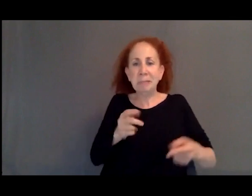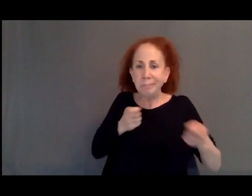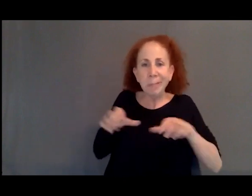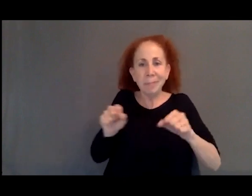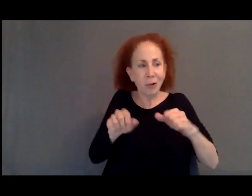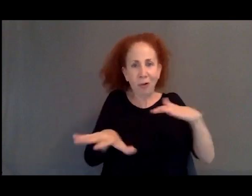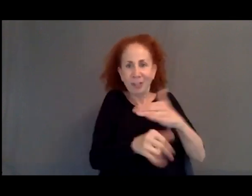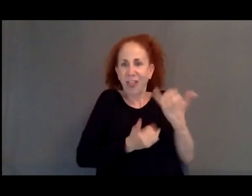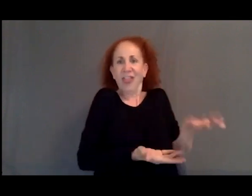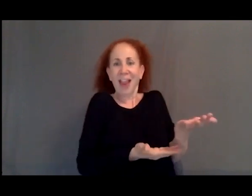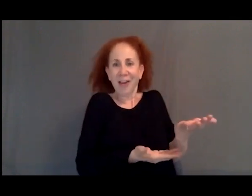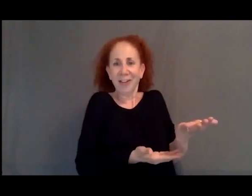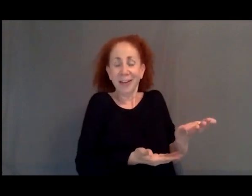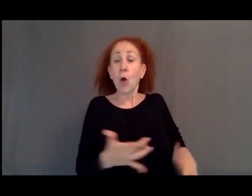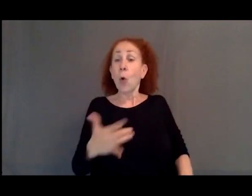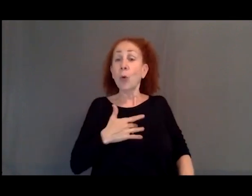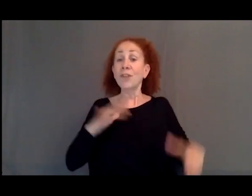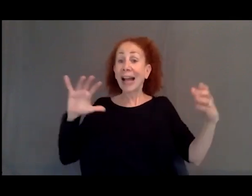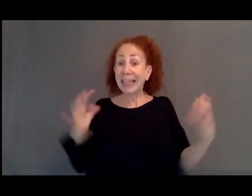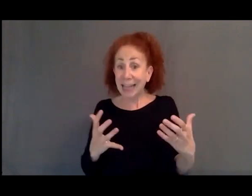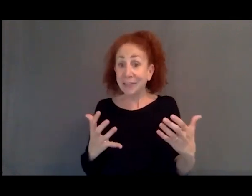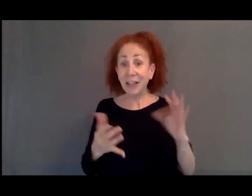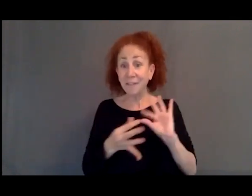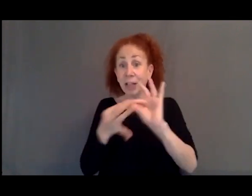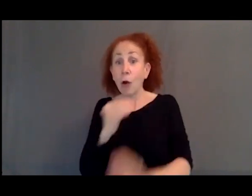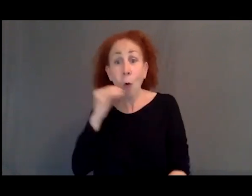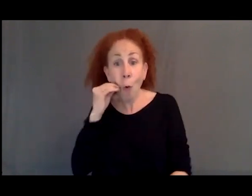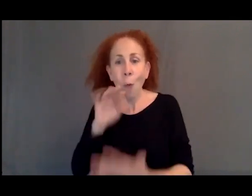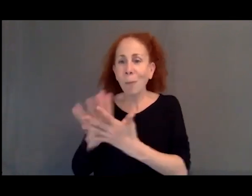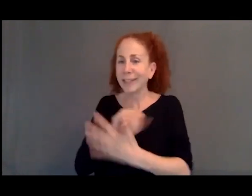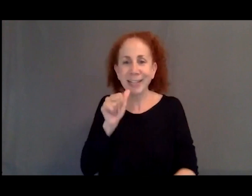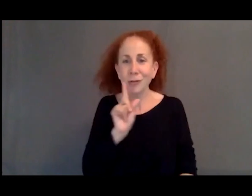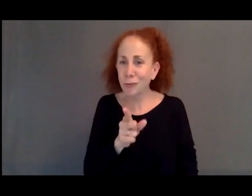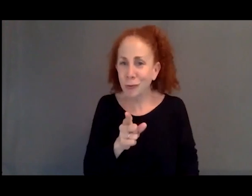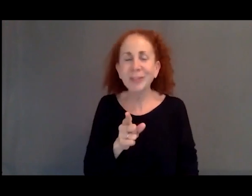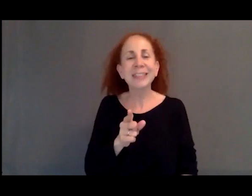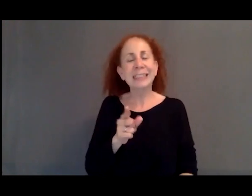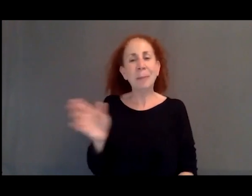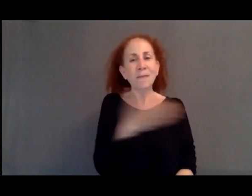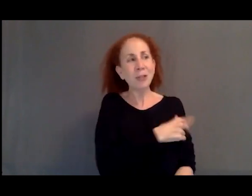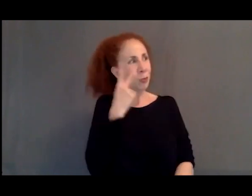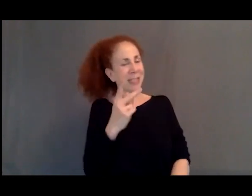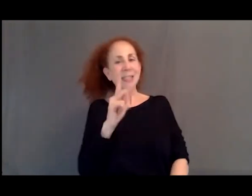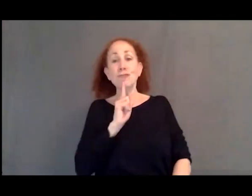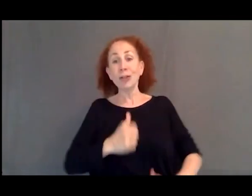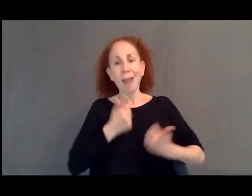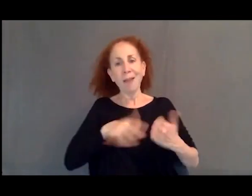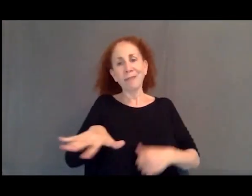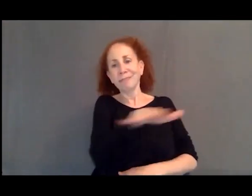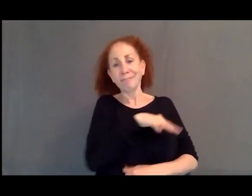So if we ever feel collectively at home, it's a delusion that prevents us from seeing how reality actually operates.